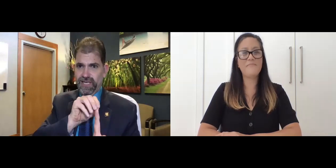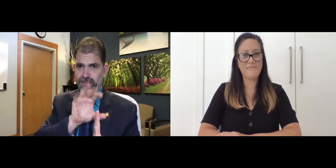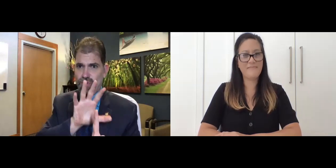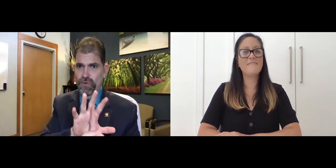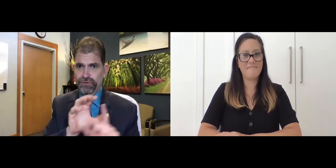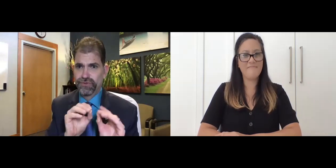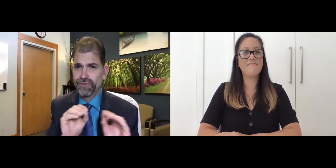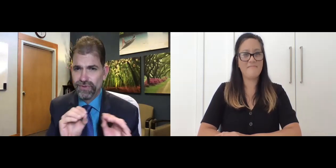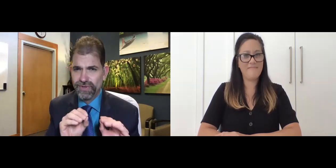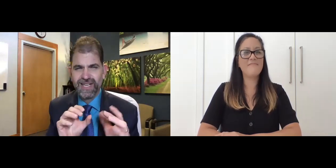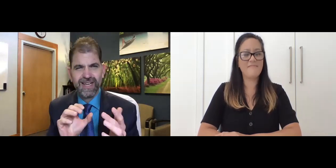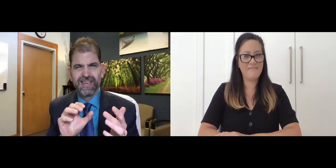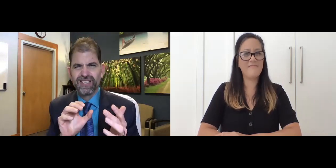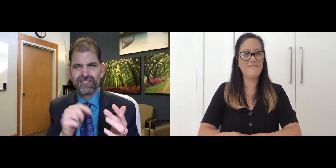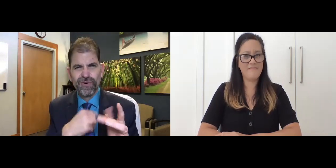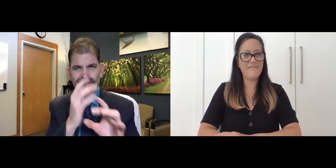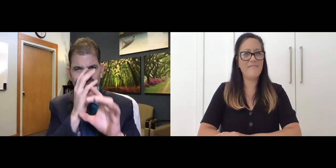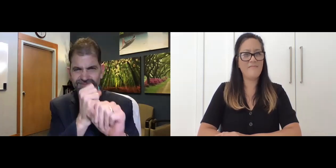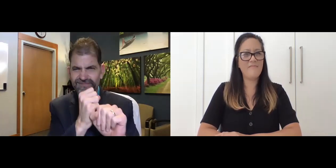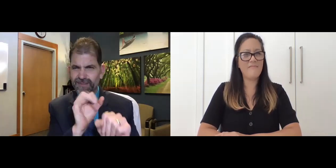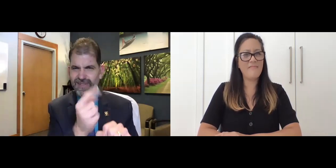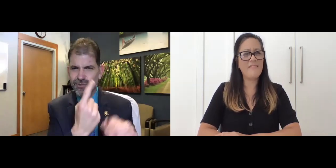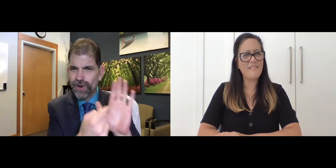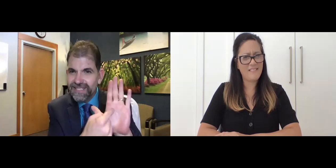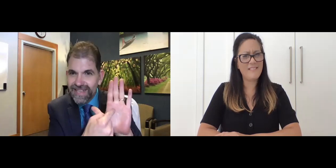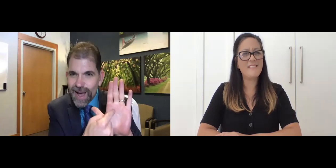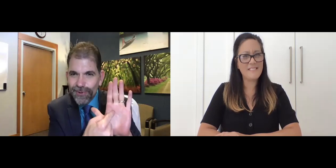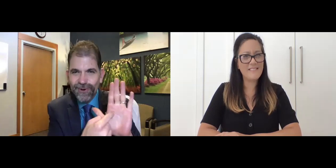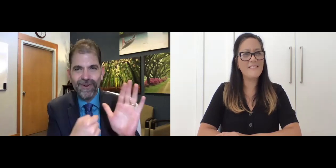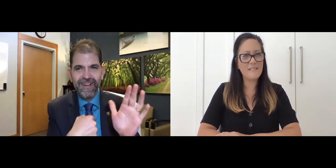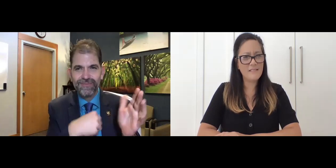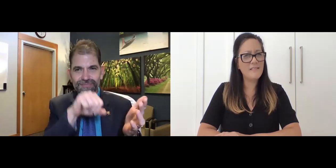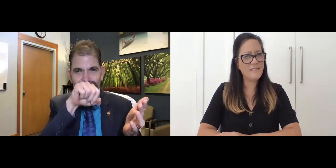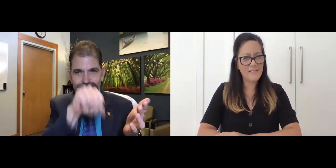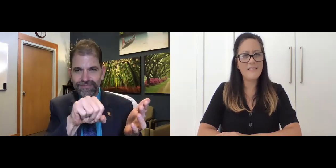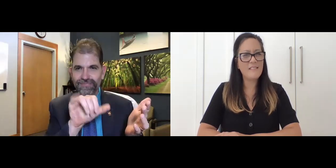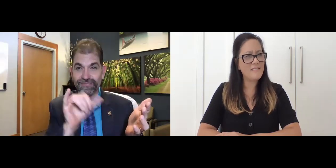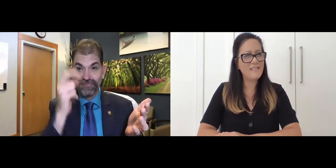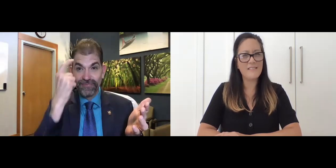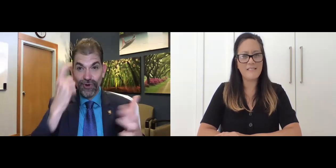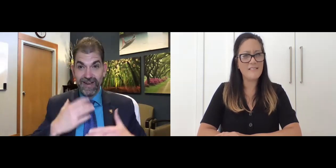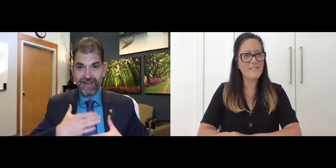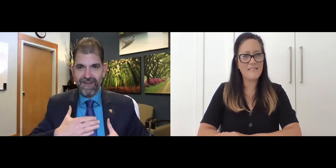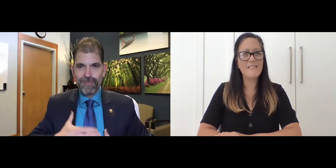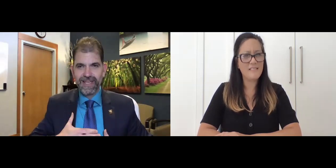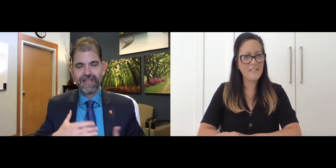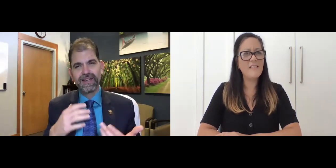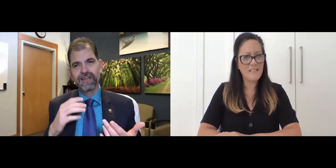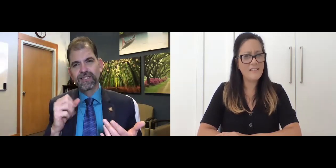Without any stimulation to the brain early in life, that band is very weak. So once I understood that